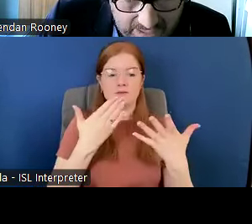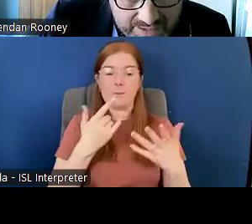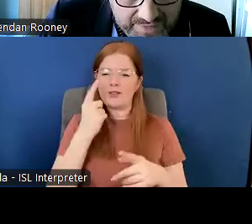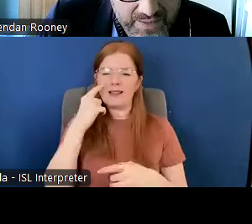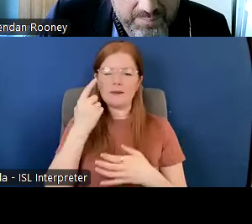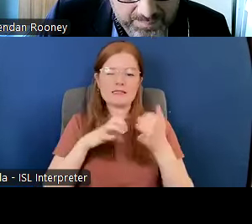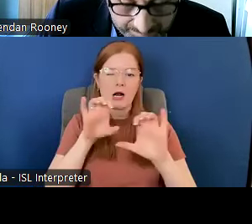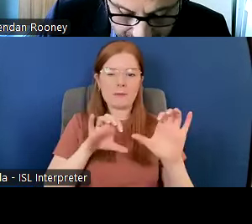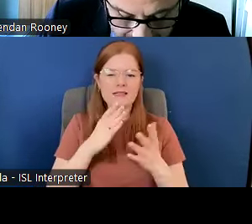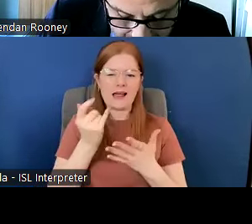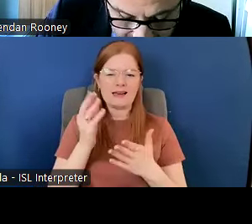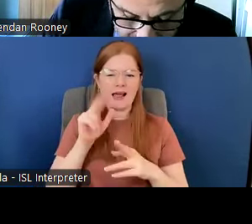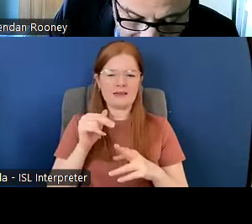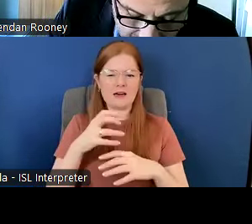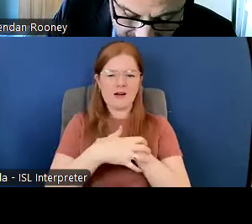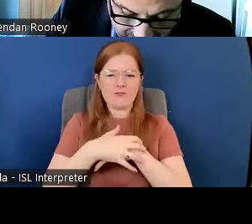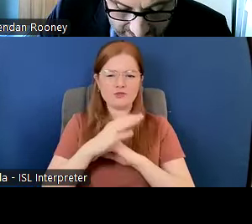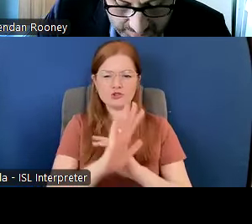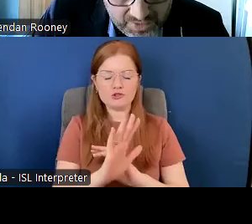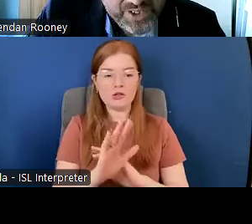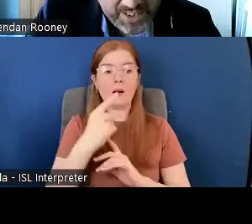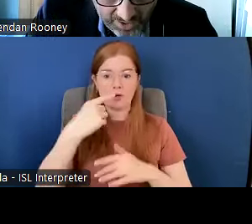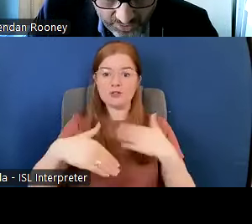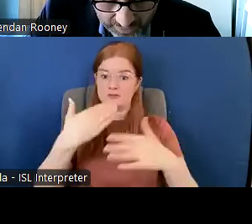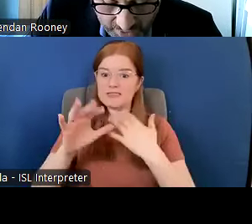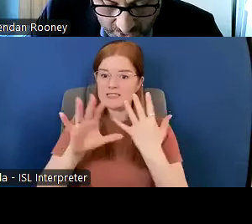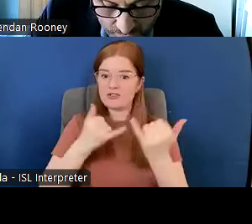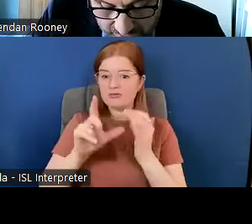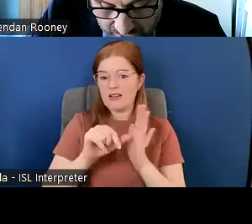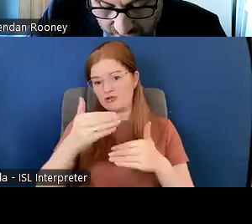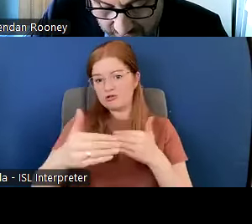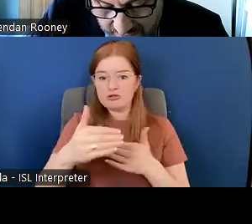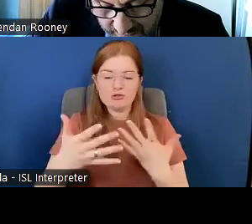little severe. Later in the decade, both she and Hone would introduce into their